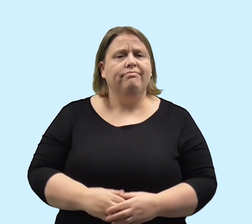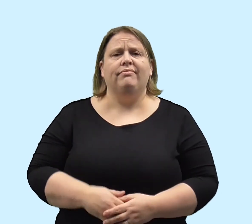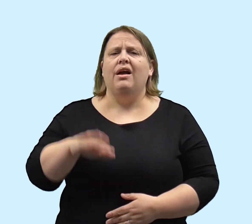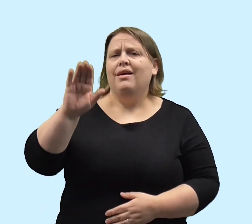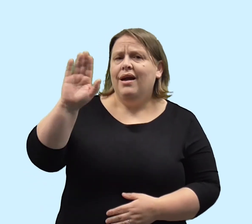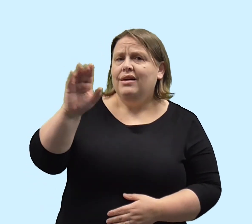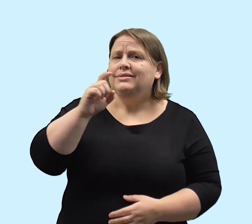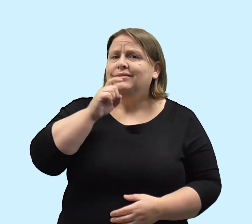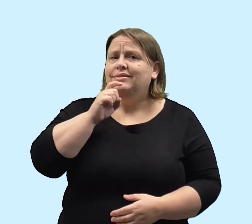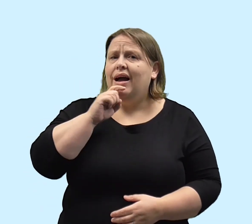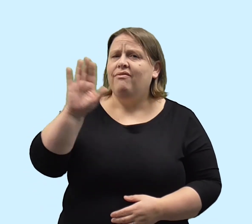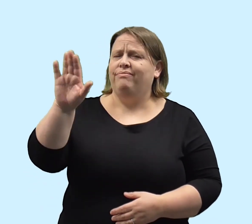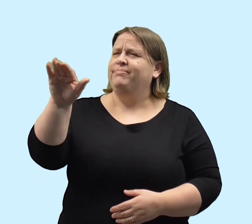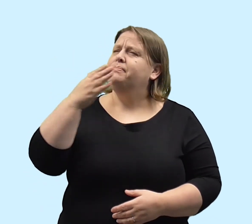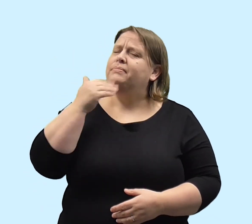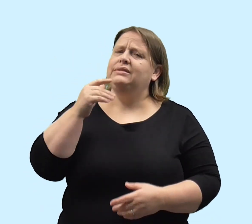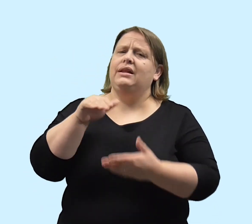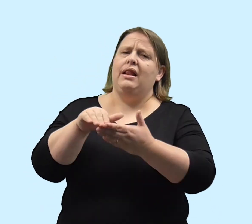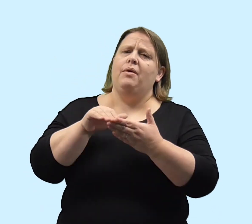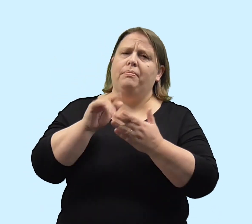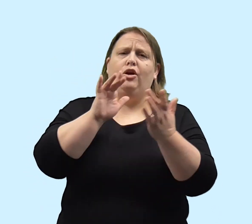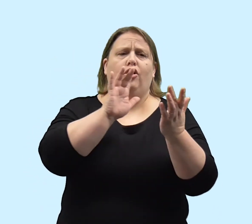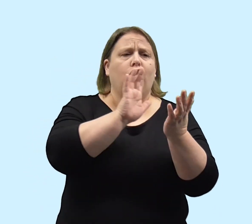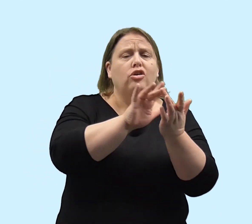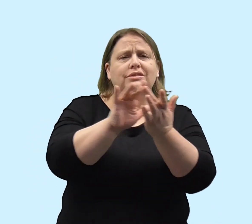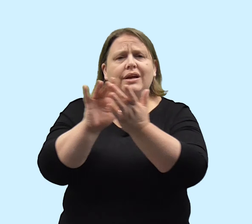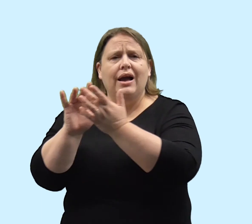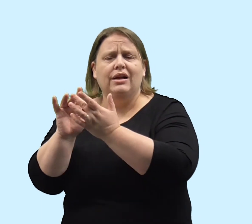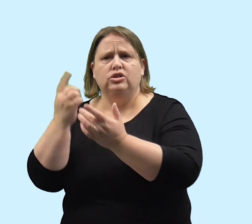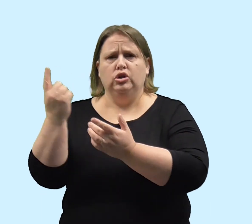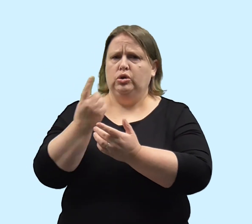Ask the staff to help you make contact with any of the following: